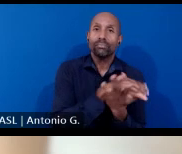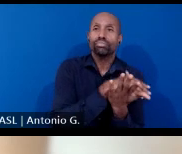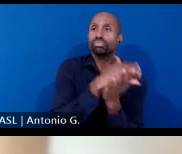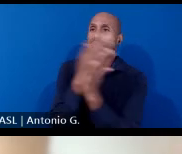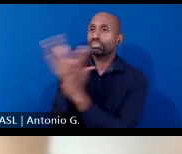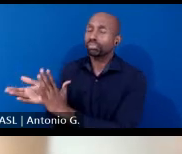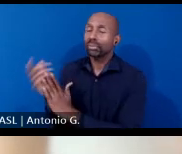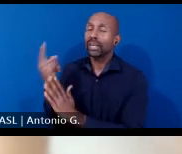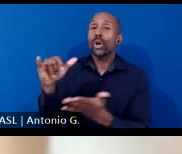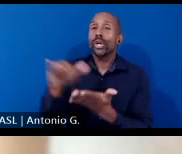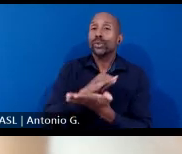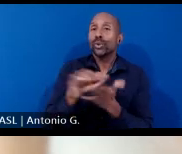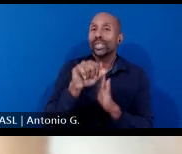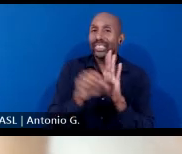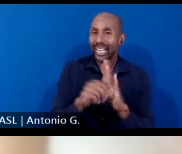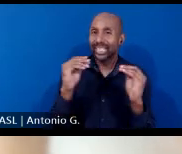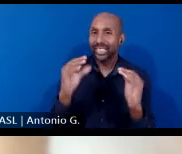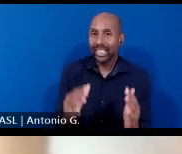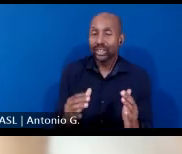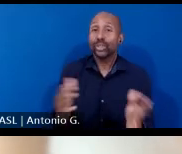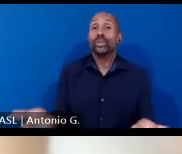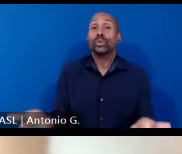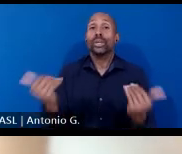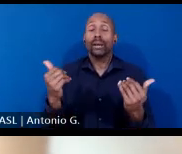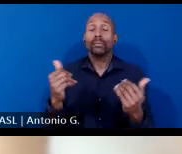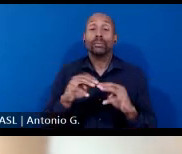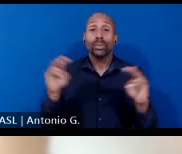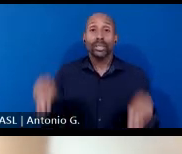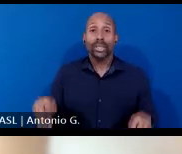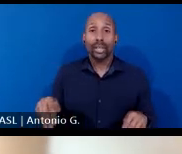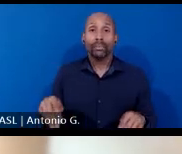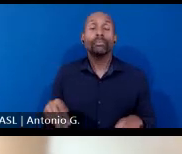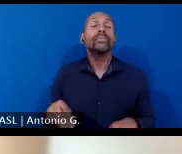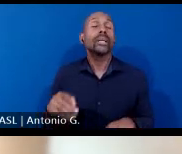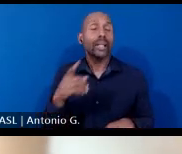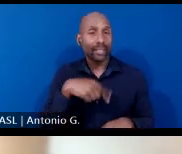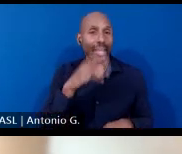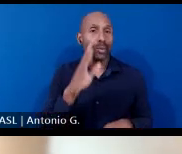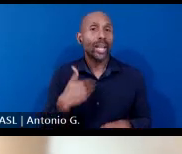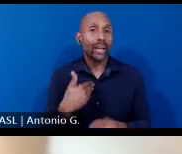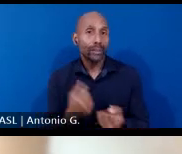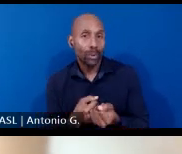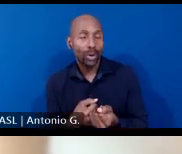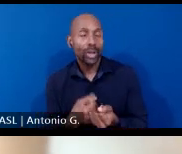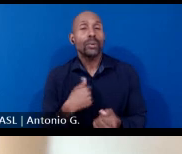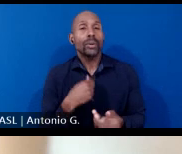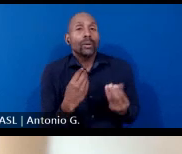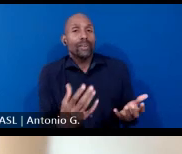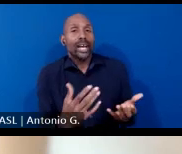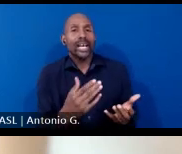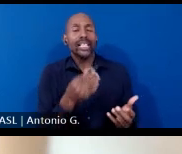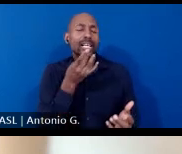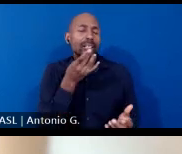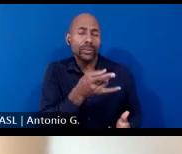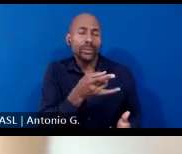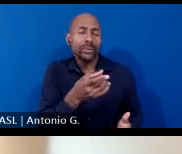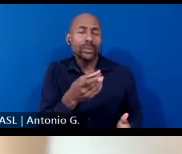State teachers to come to the museum. They'll be supported. We'll provide a delicious lunch for them and a stipend as well,